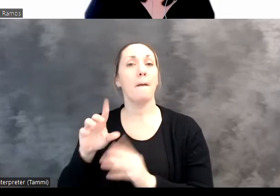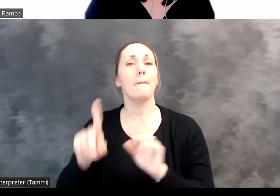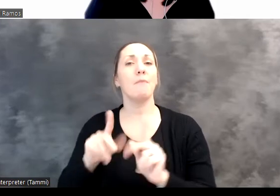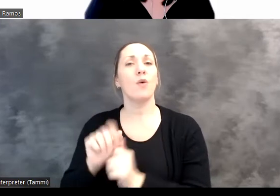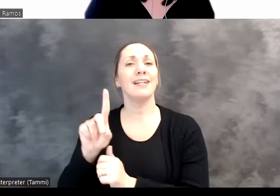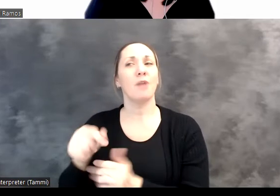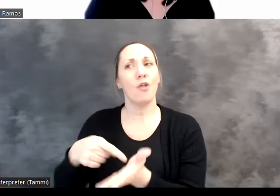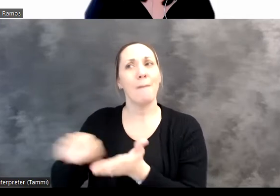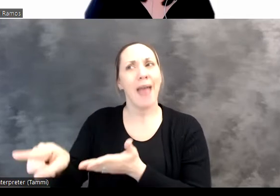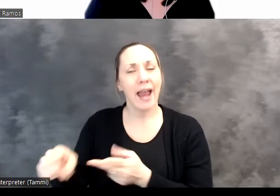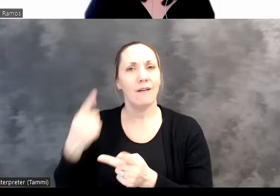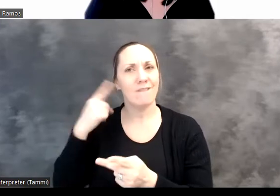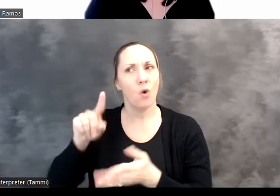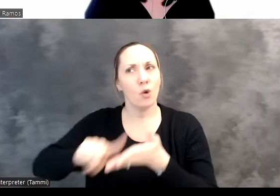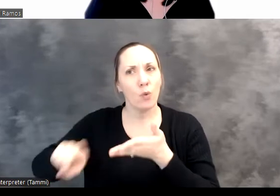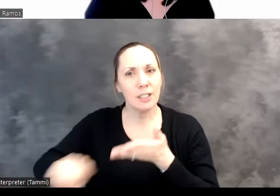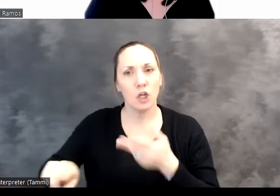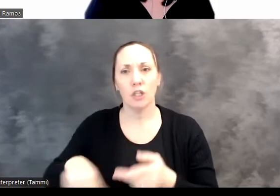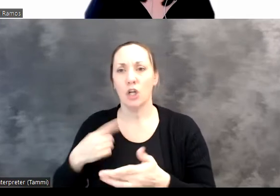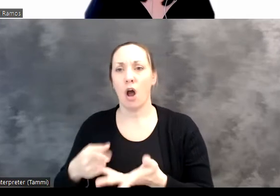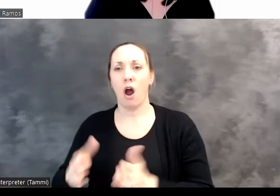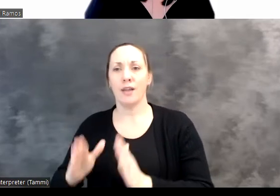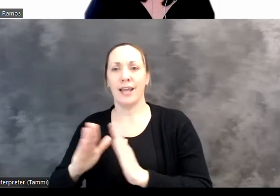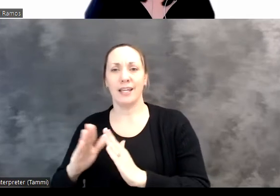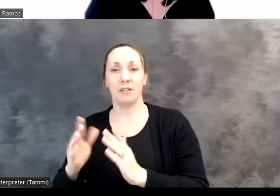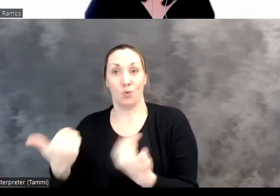Disabilities, are they compensated for their research?